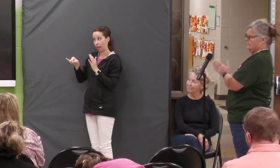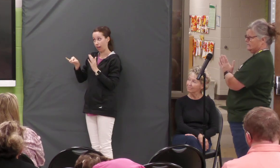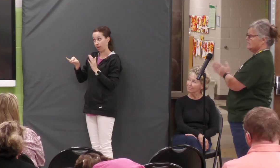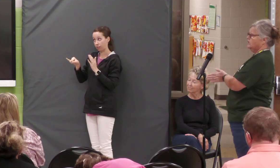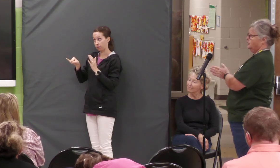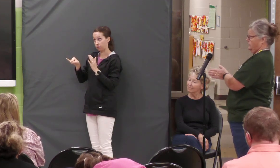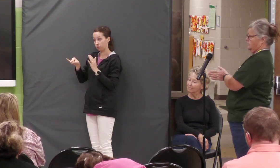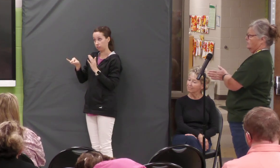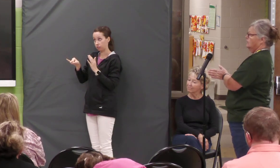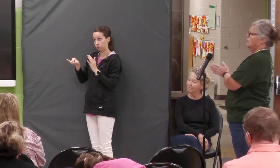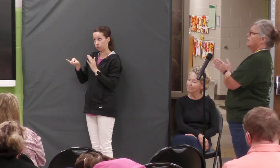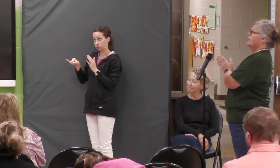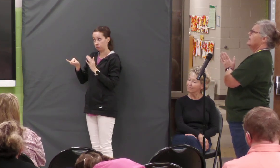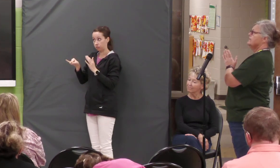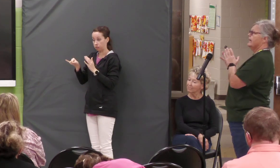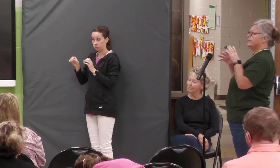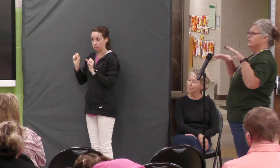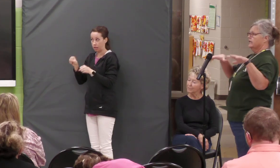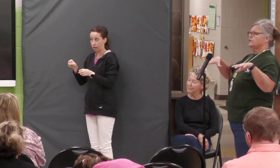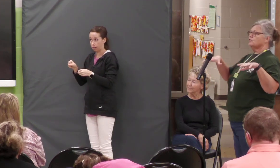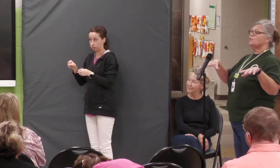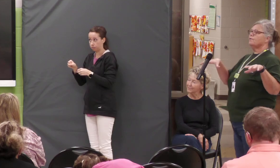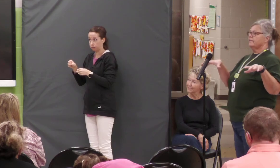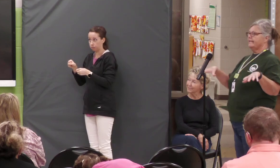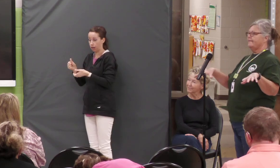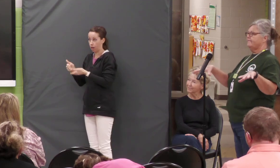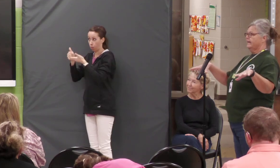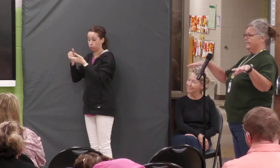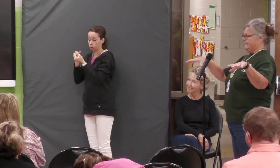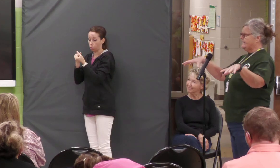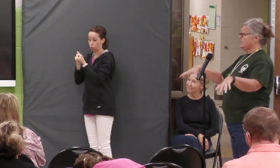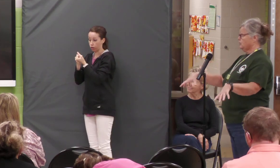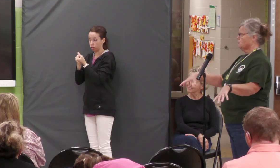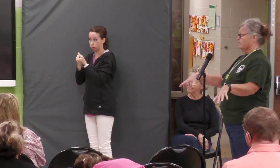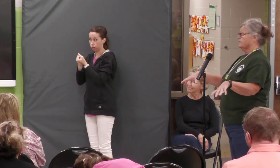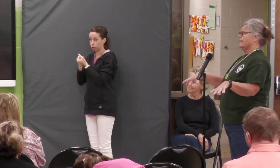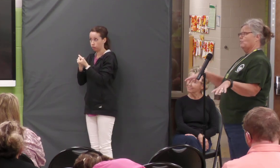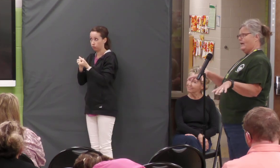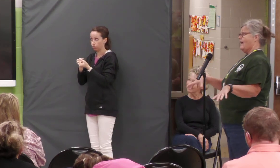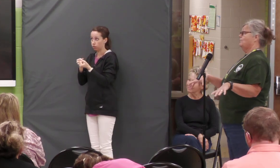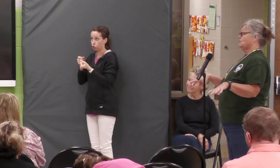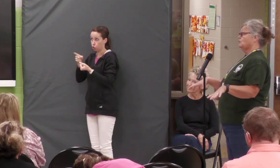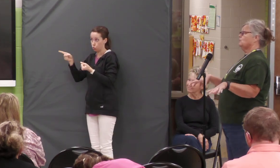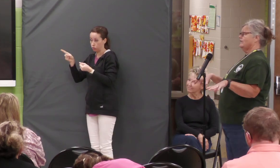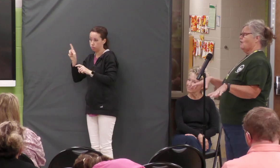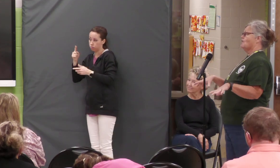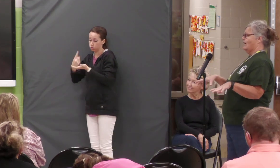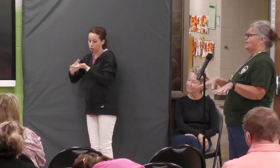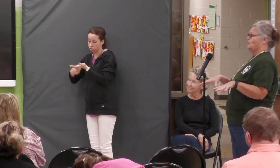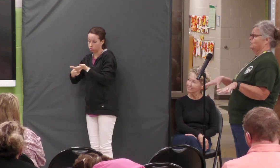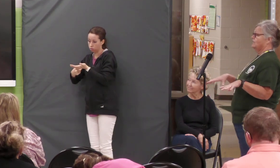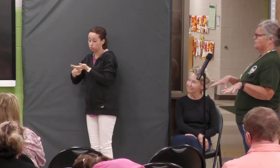and discussion that Kentucky school for the deaf district and we absolutely are our own